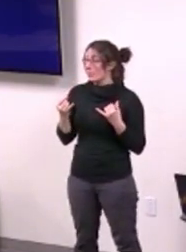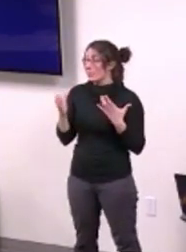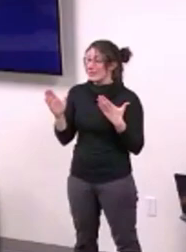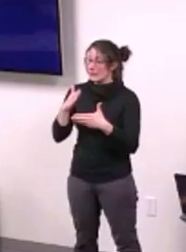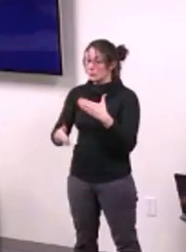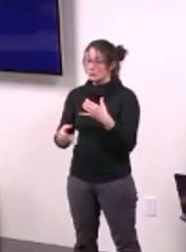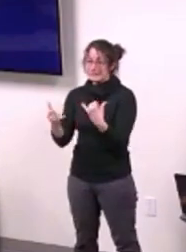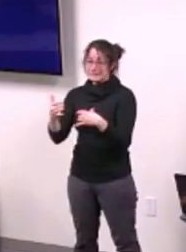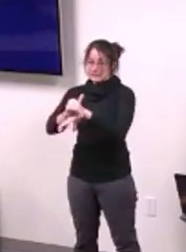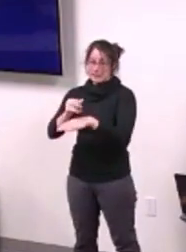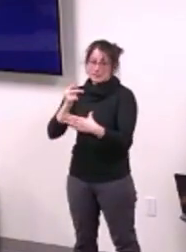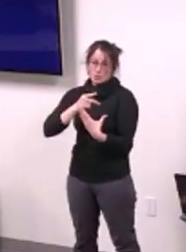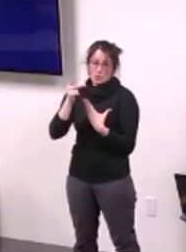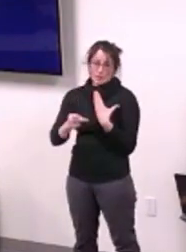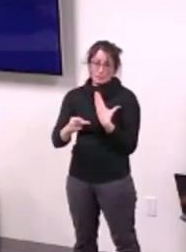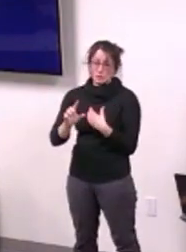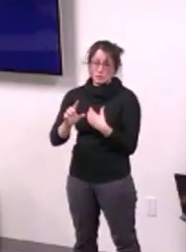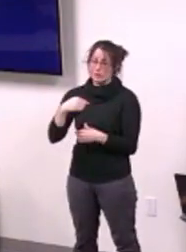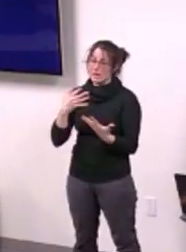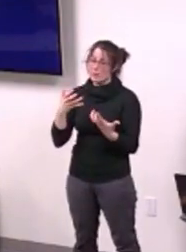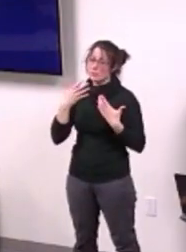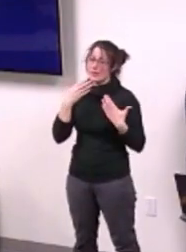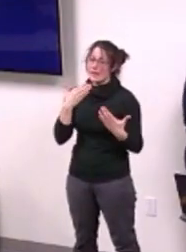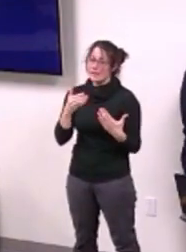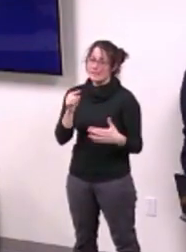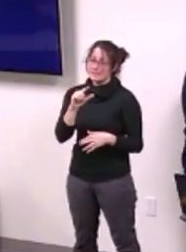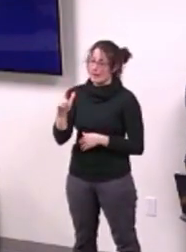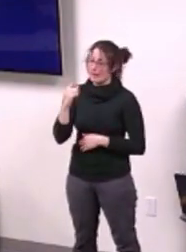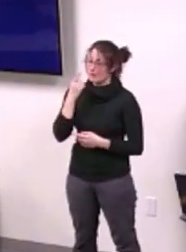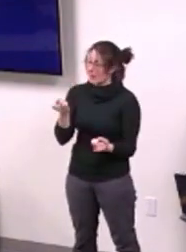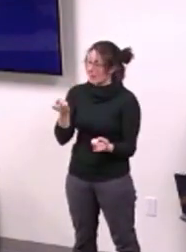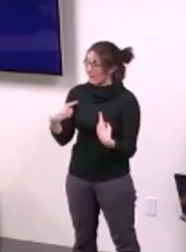So first of all, I want to thank you, T.L., for coming out. Can we give her one more hand?